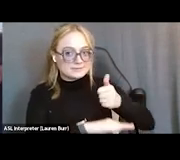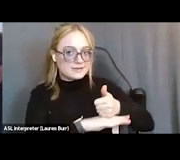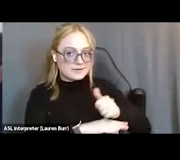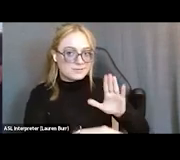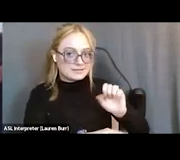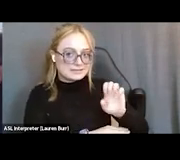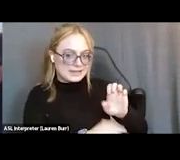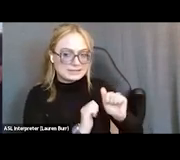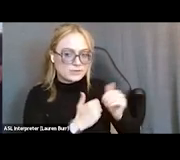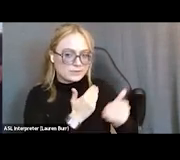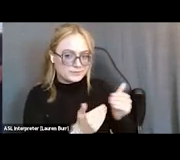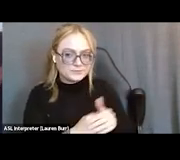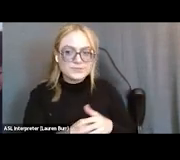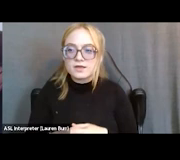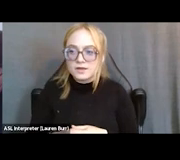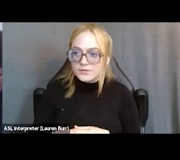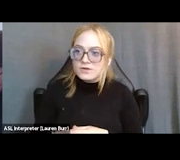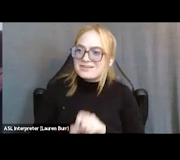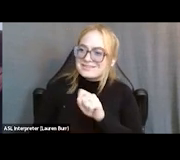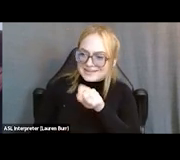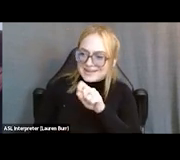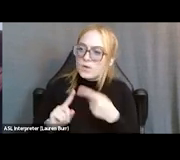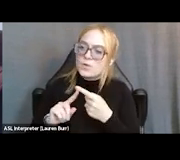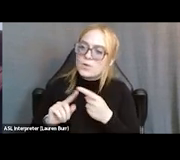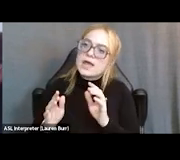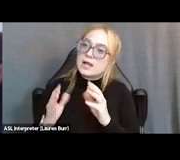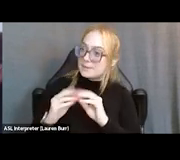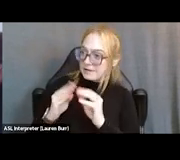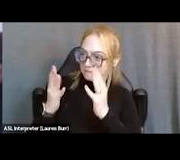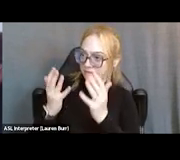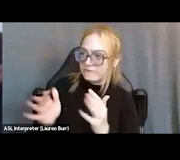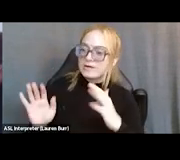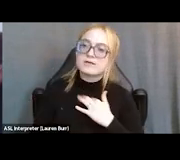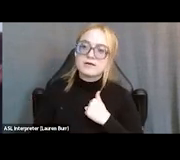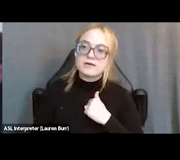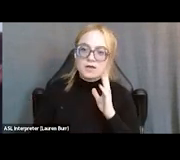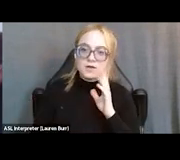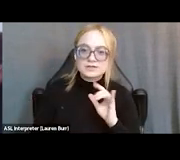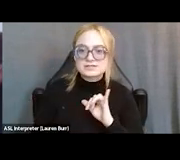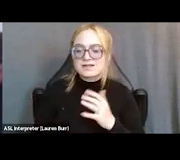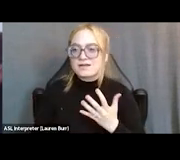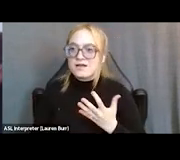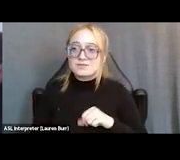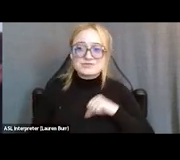I was kind of reluctant. I was like on pride and discouragement all at the same time.